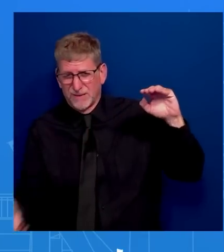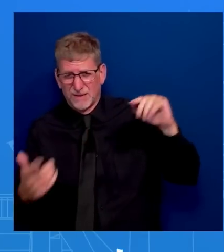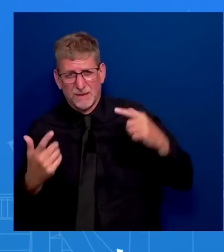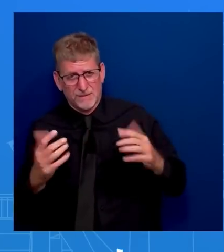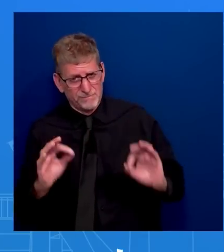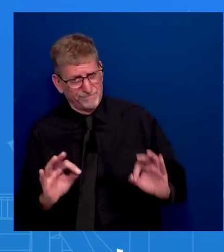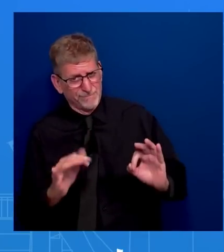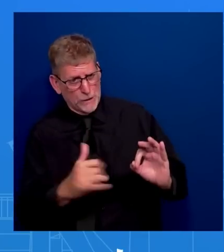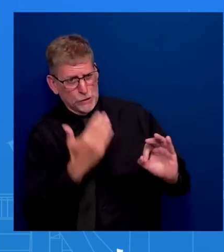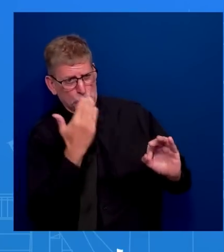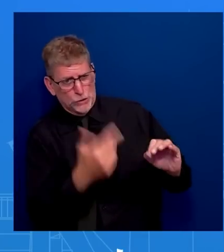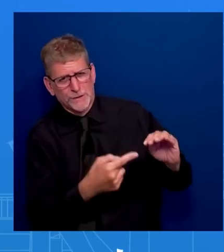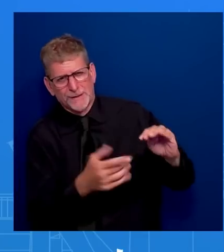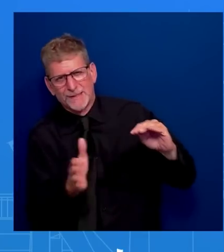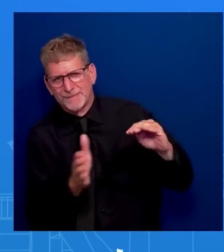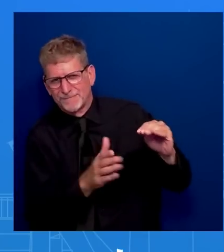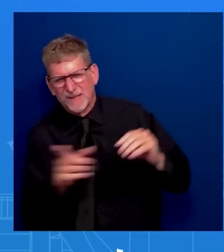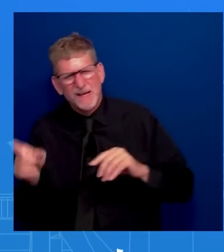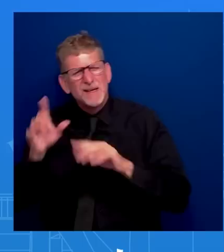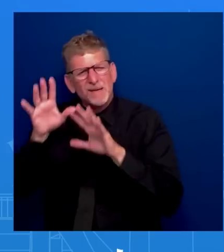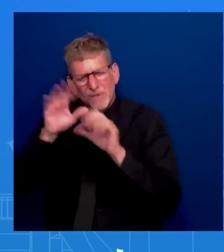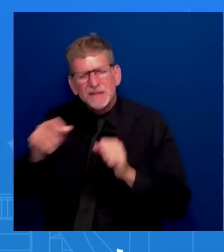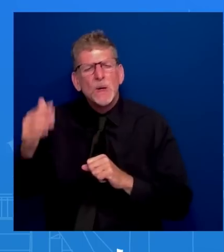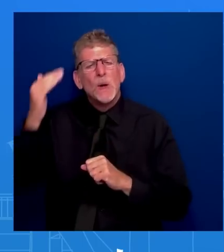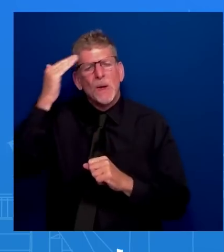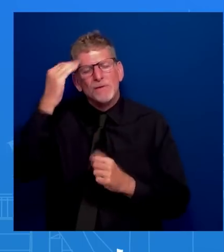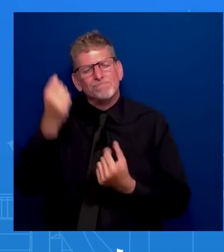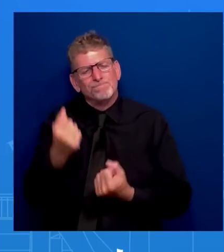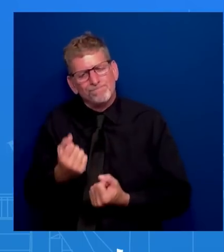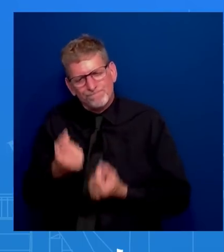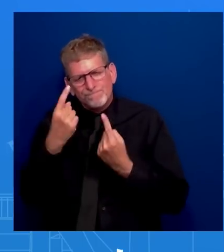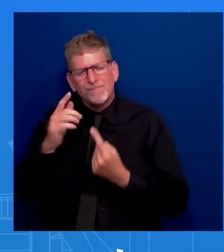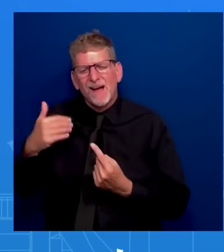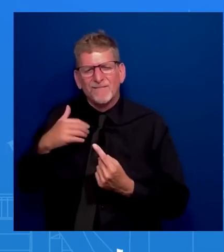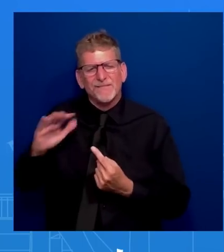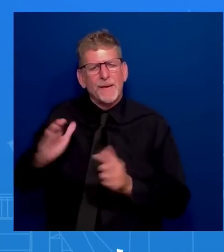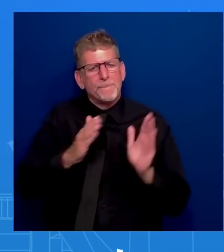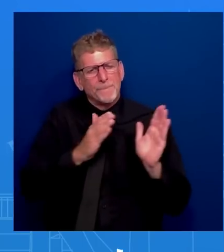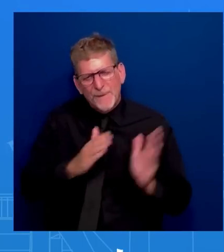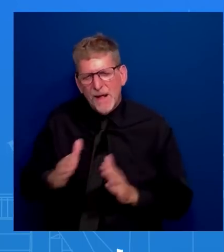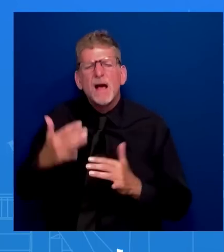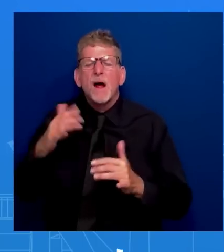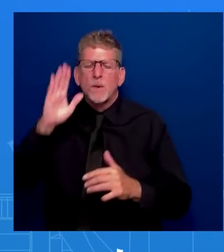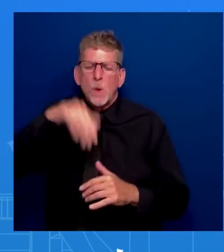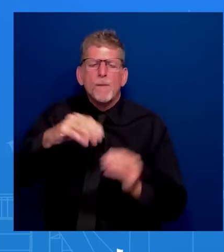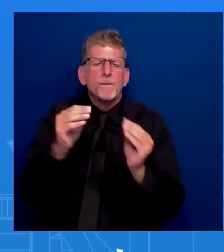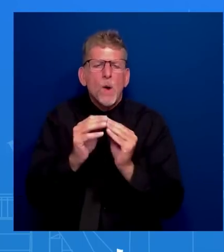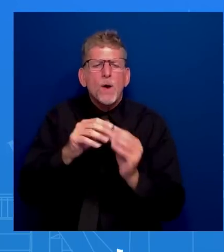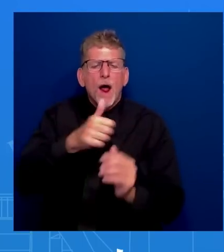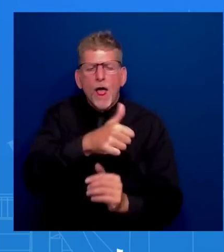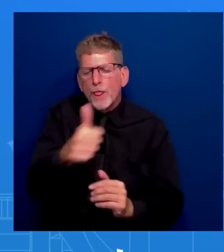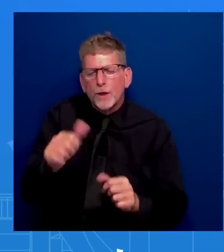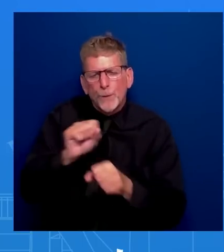He knows there's still more work to do. But again, the ifla- -- the Inflation Reduction Act, once that gets passed,